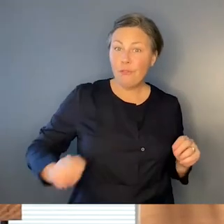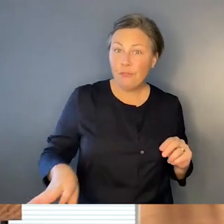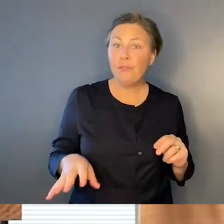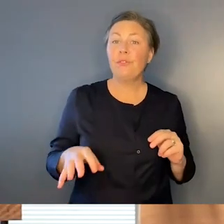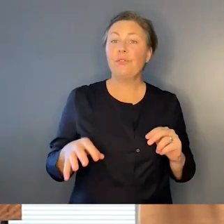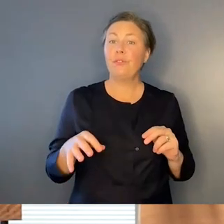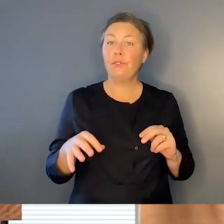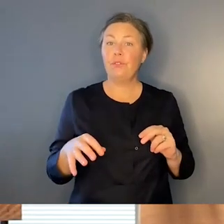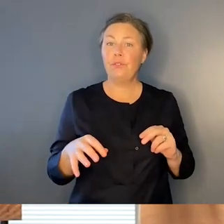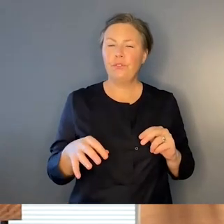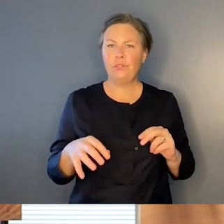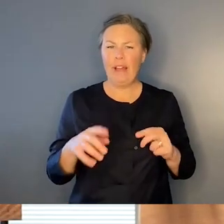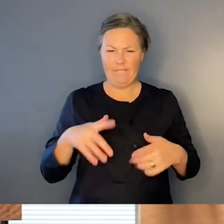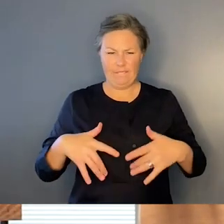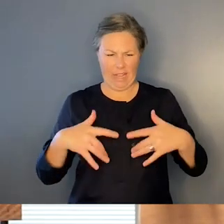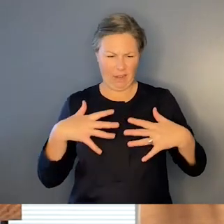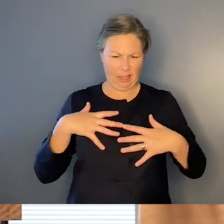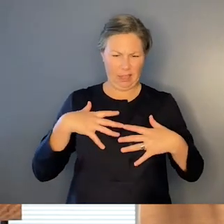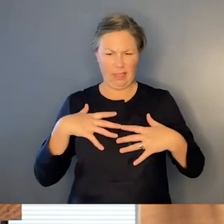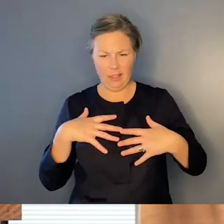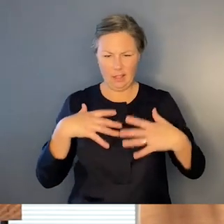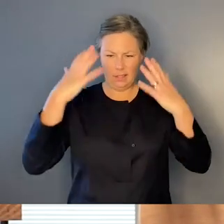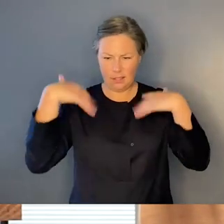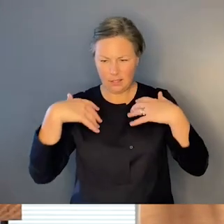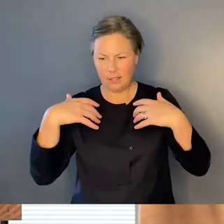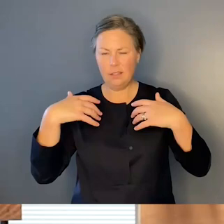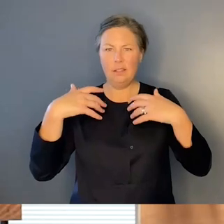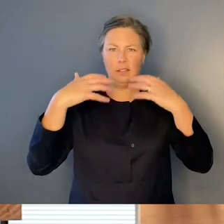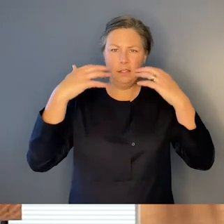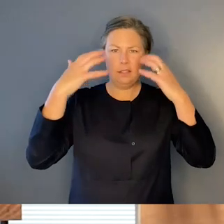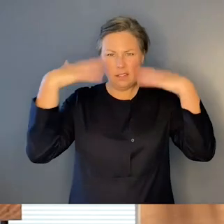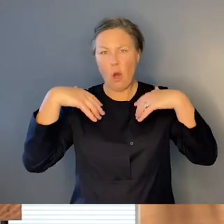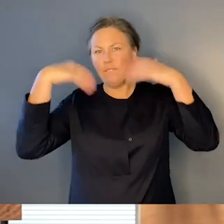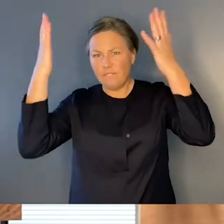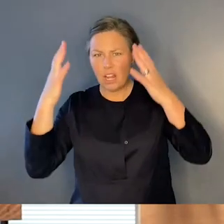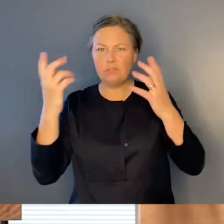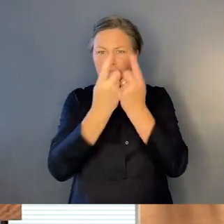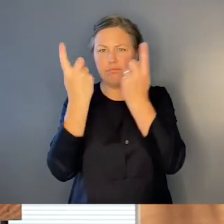and you're having some of these symptoms, do again talk to your health professional about this